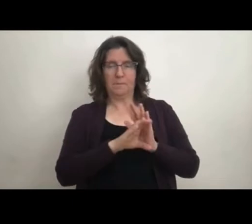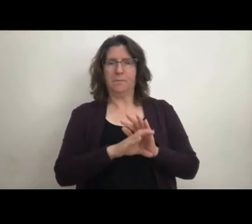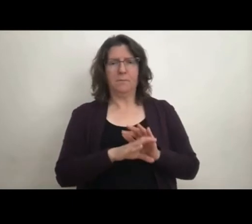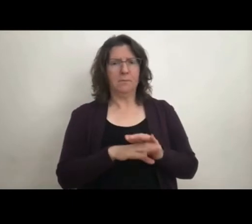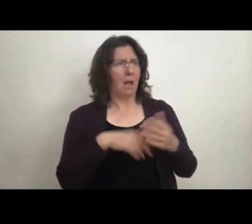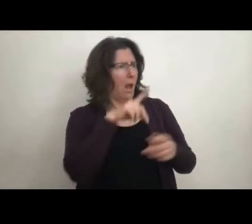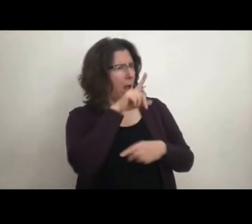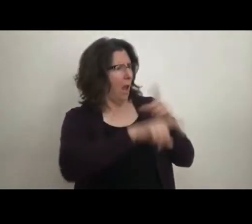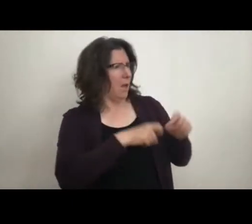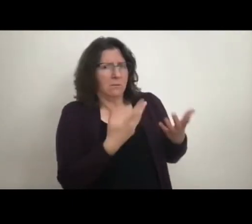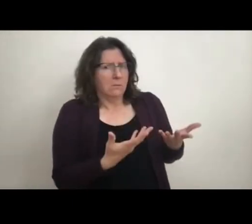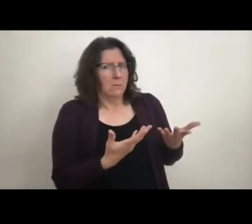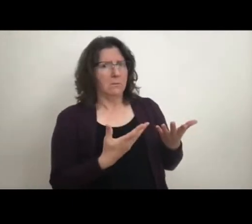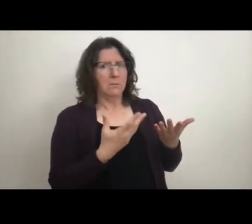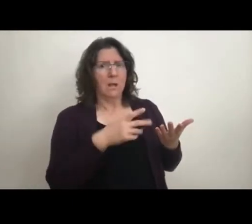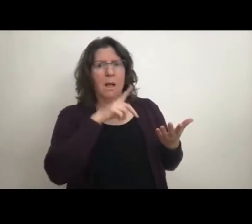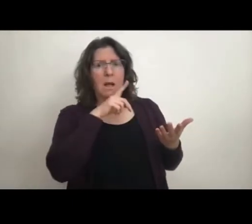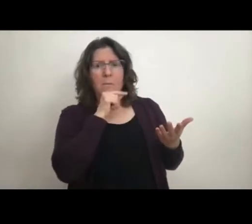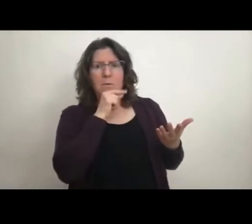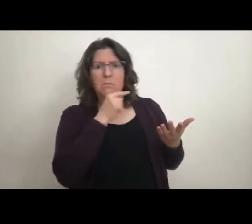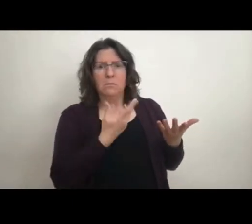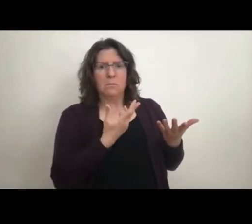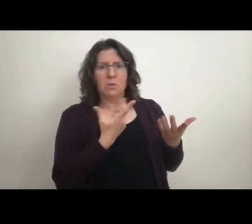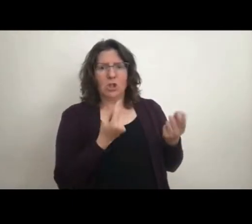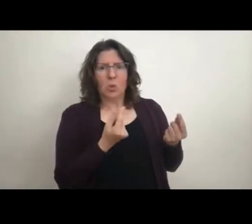They brought the picture to me the next day and I asked them,